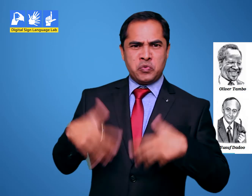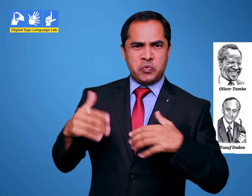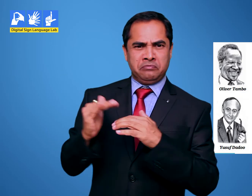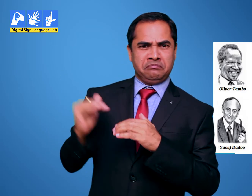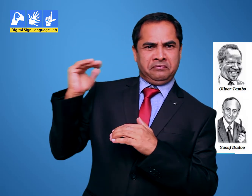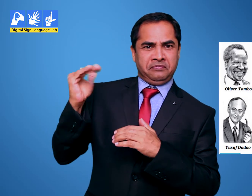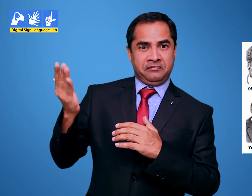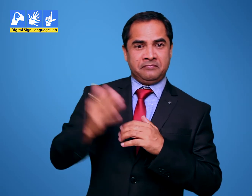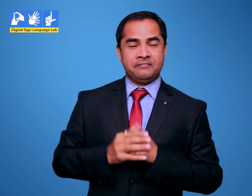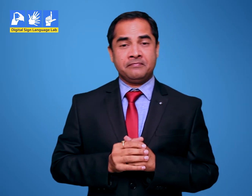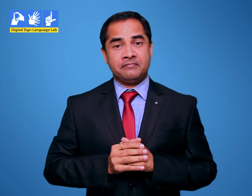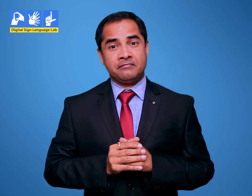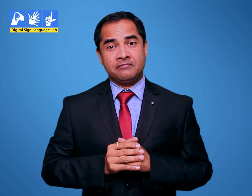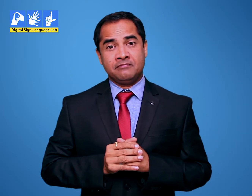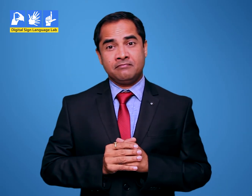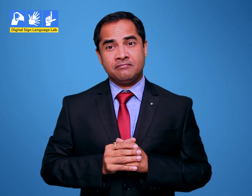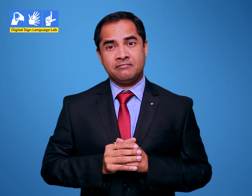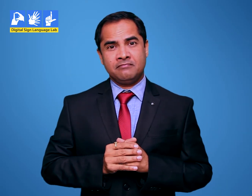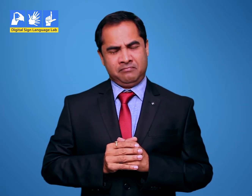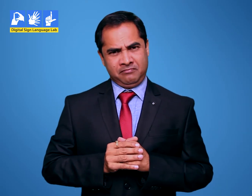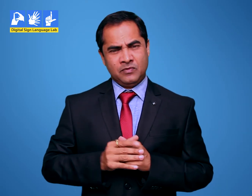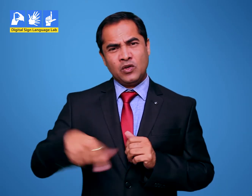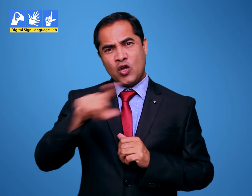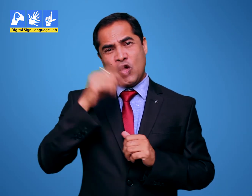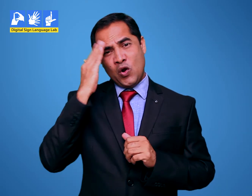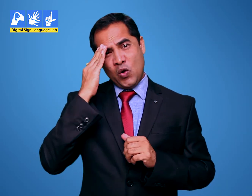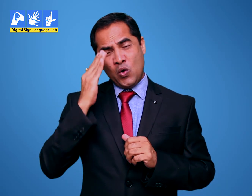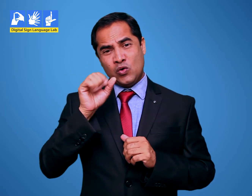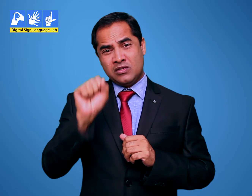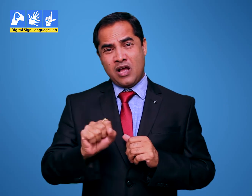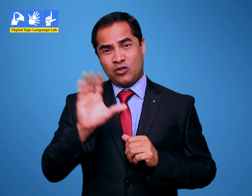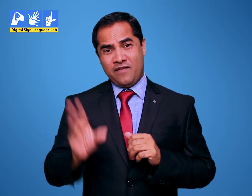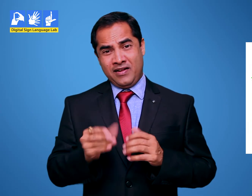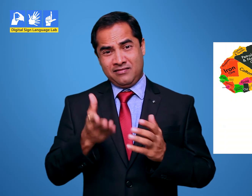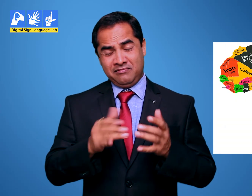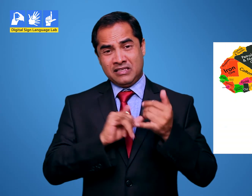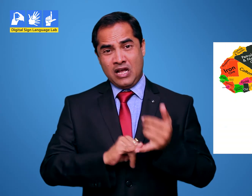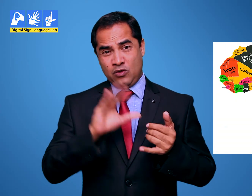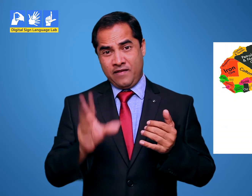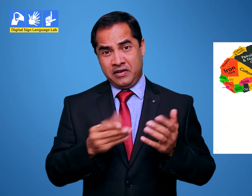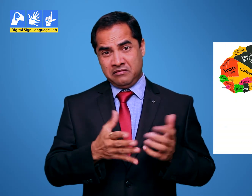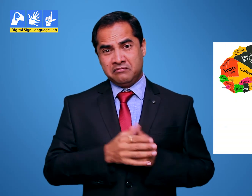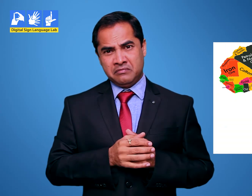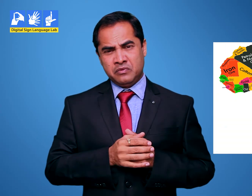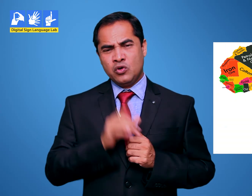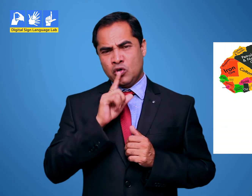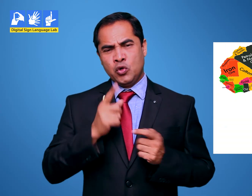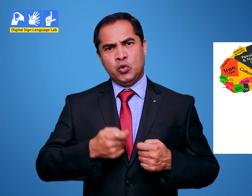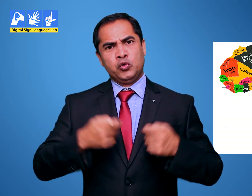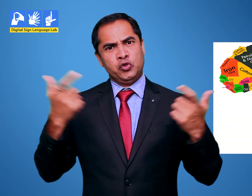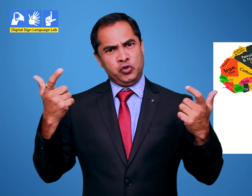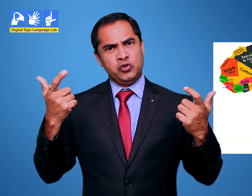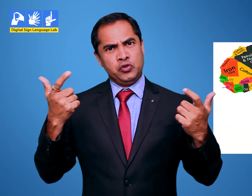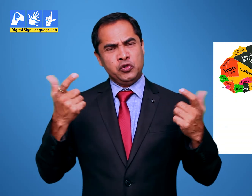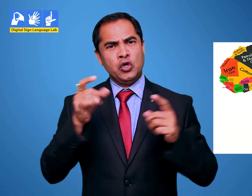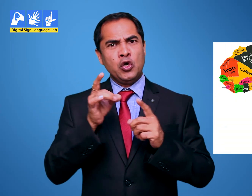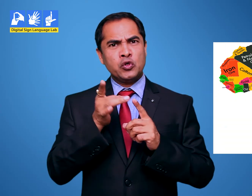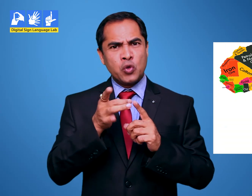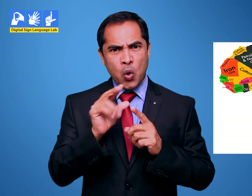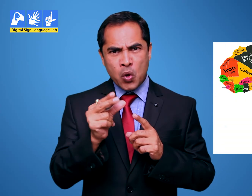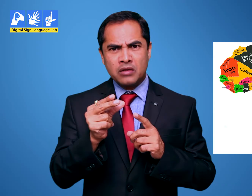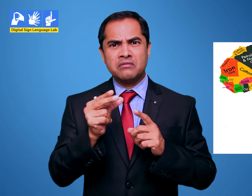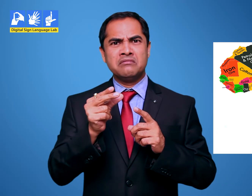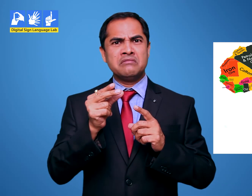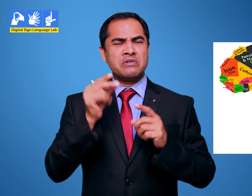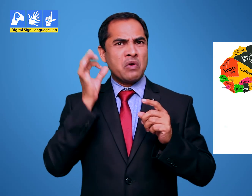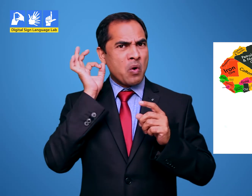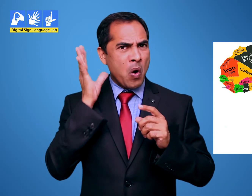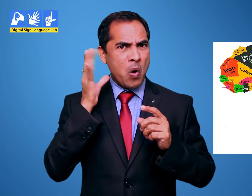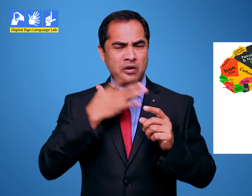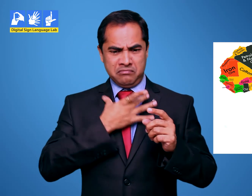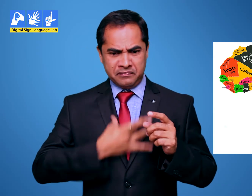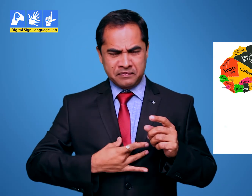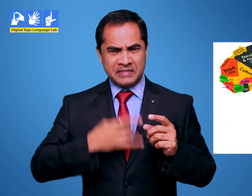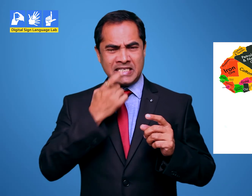character. My country is rich in minerals and gems that lie beneath its soil - gold